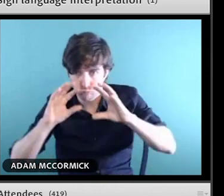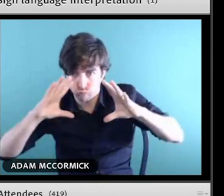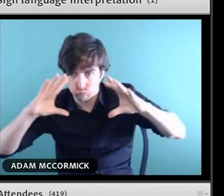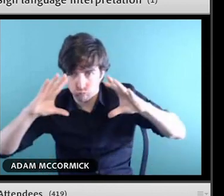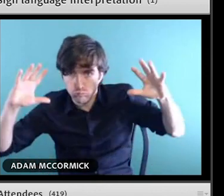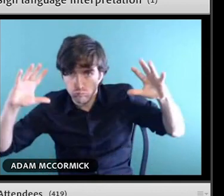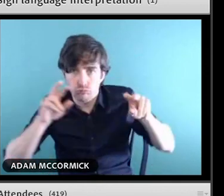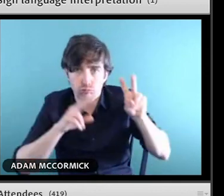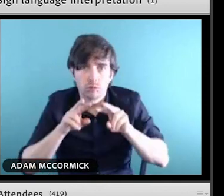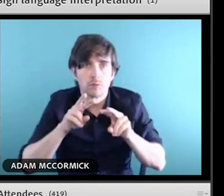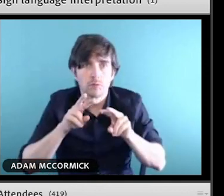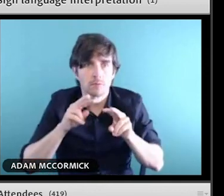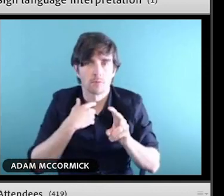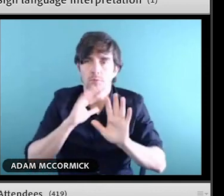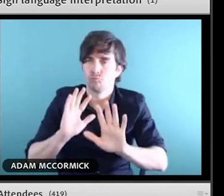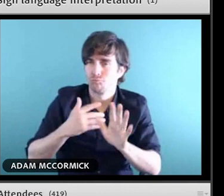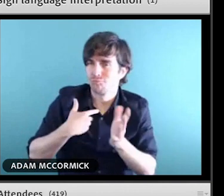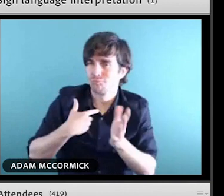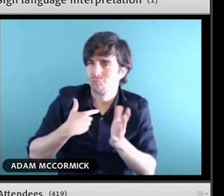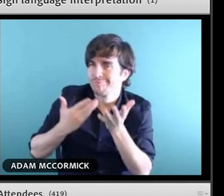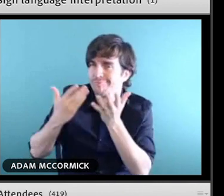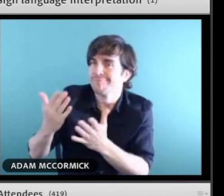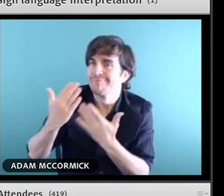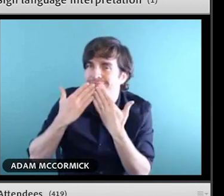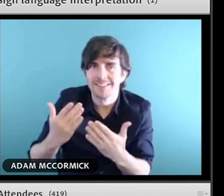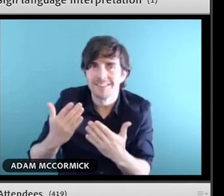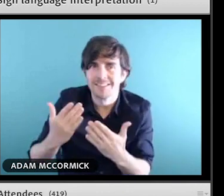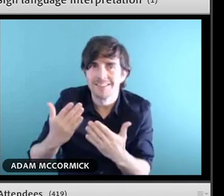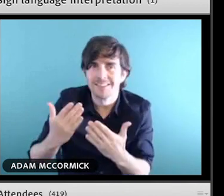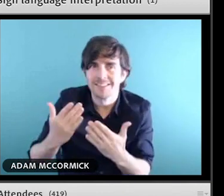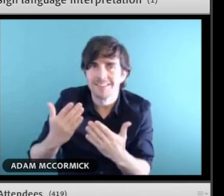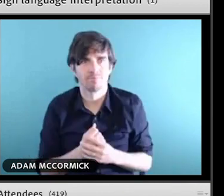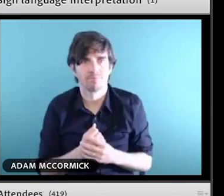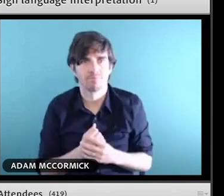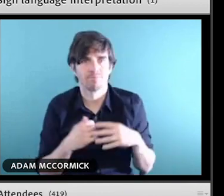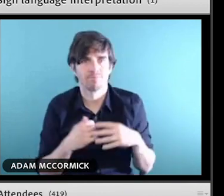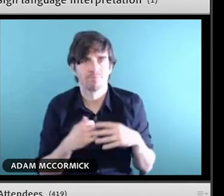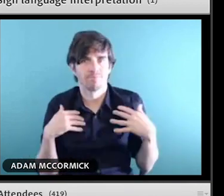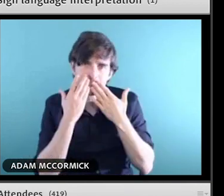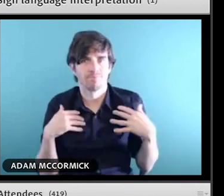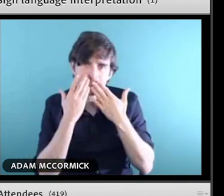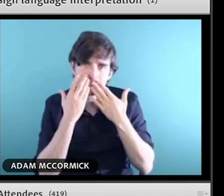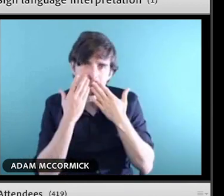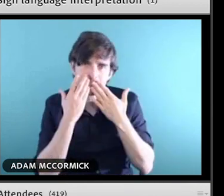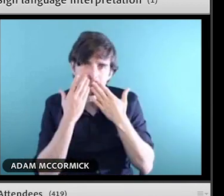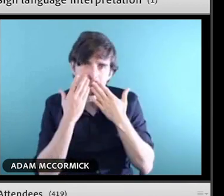examples. For our first example, I would like to introduce Henry Swaka, disability inclusive